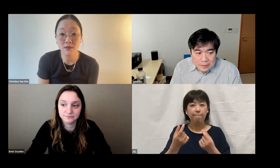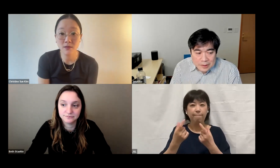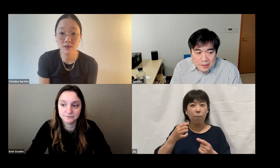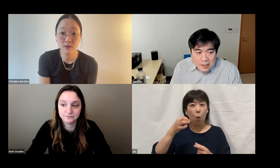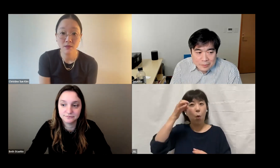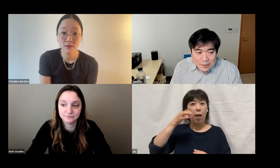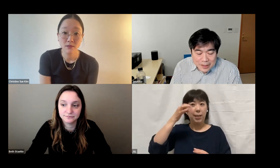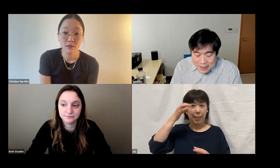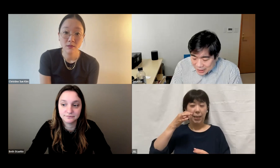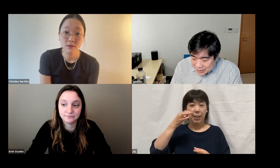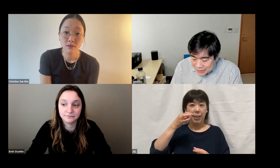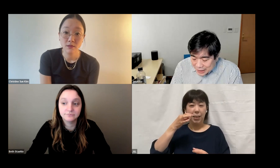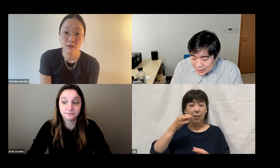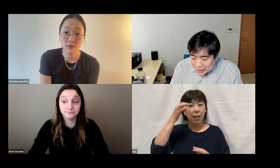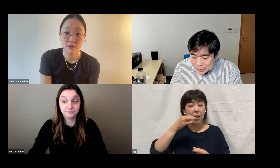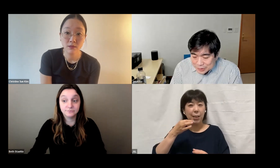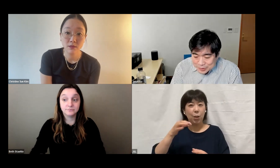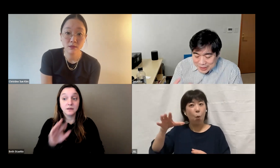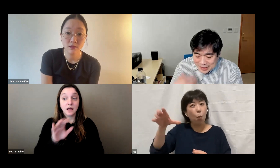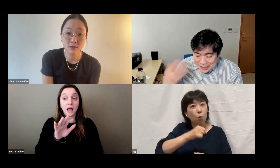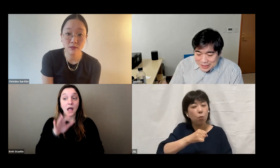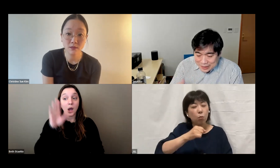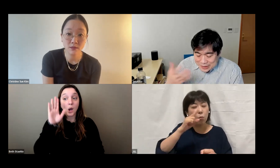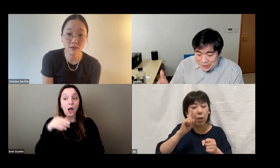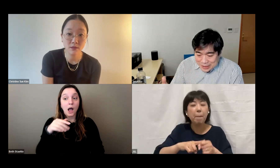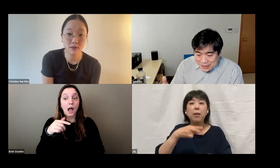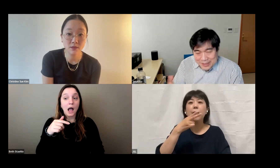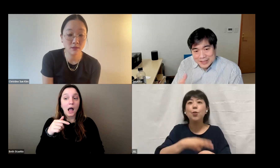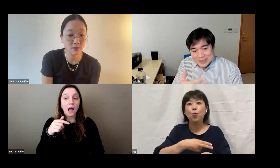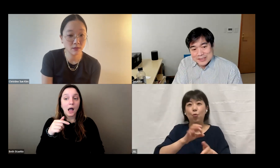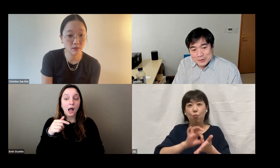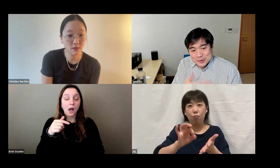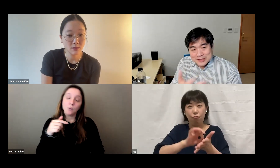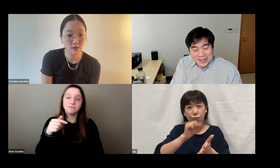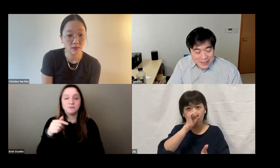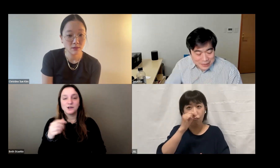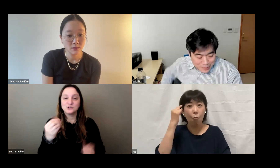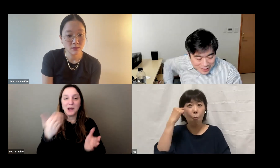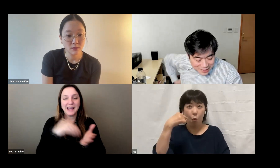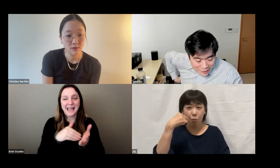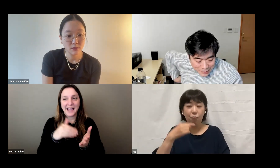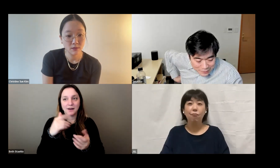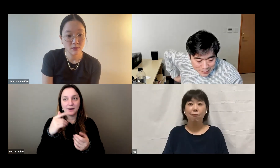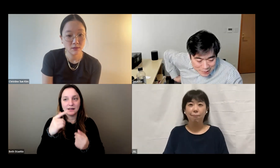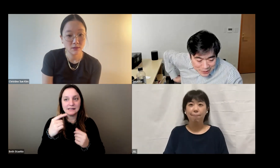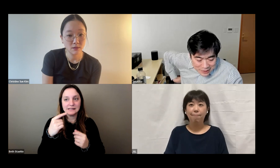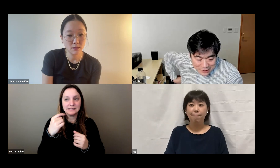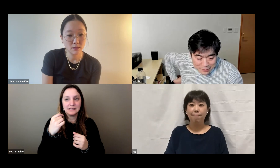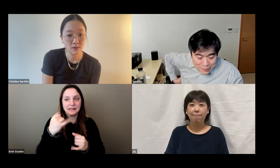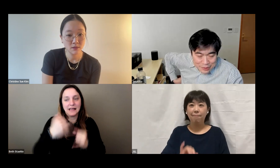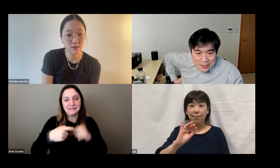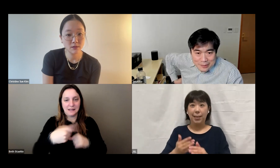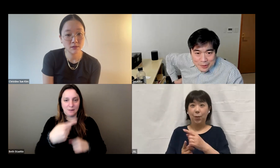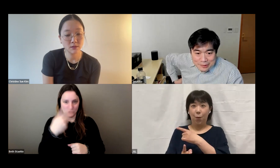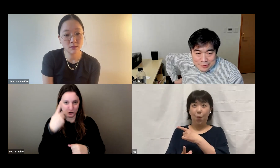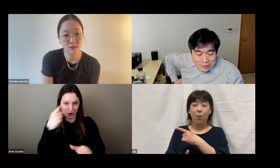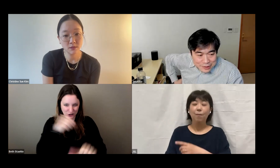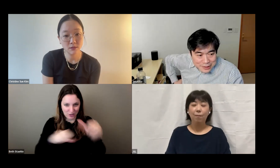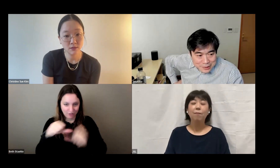Interesting And I do think again, since we last met, I've been spending a lot more time on autism.